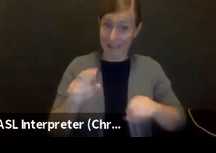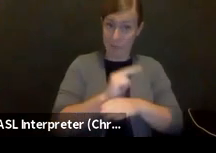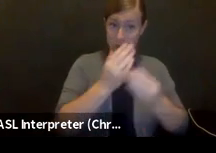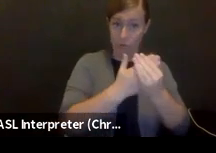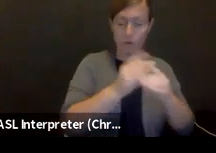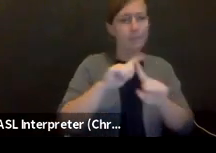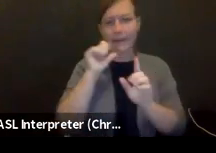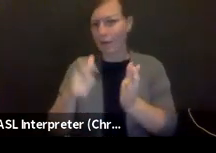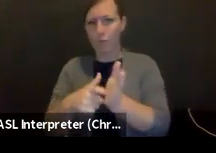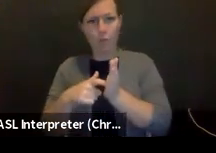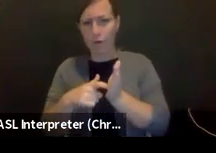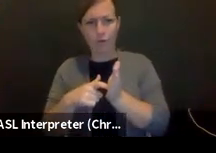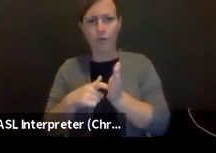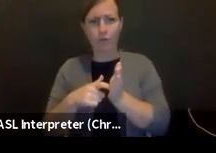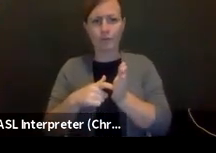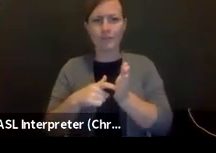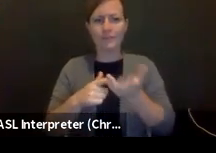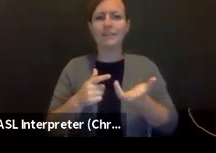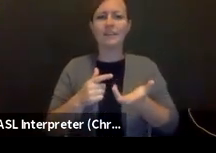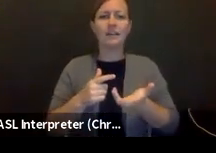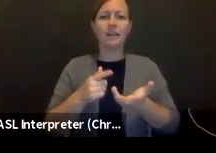ESD 189 - Amy Colburn: But you could have, like, you can see up here I have a welcome.